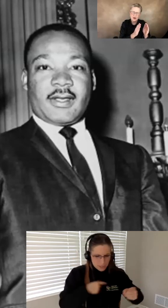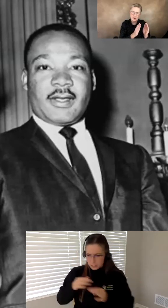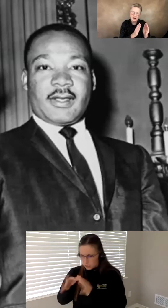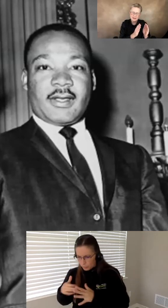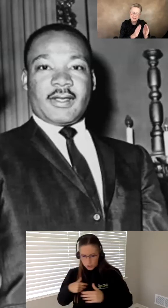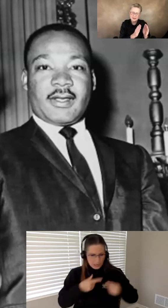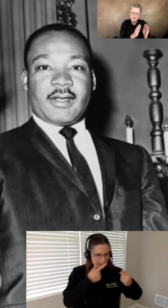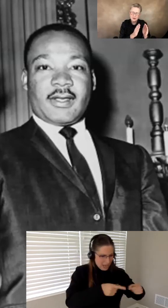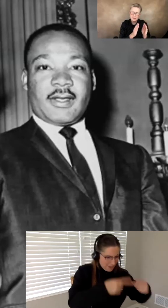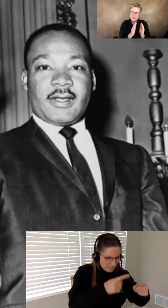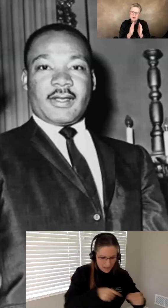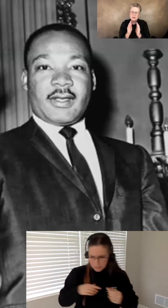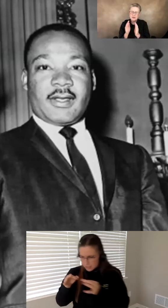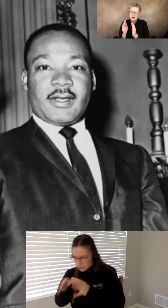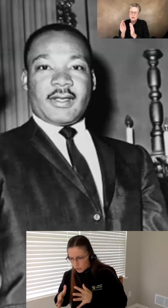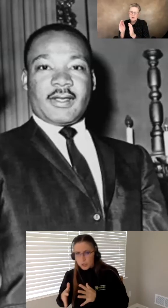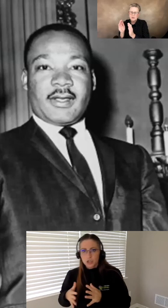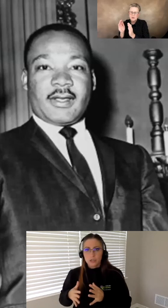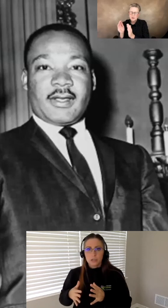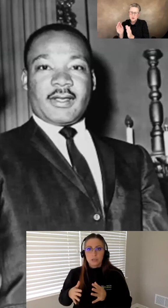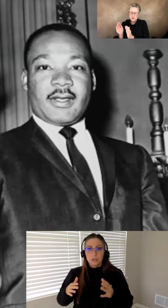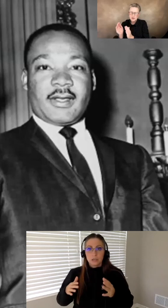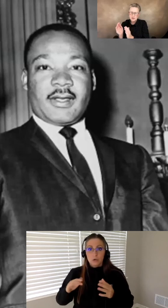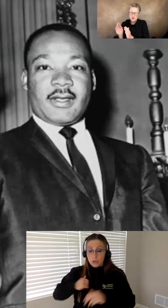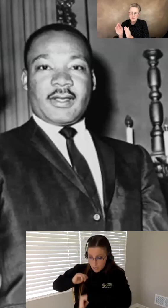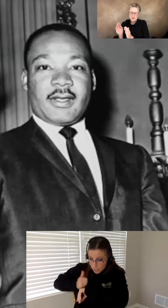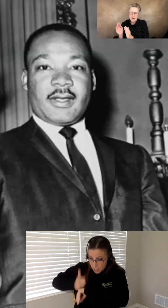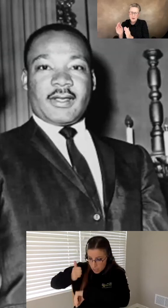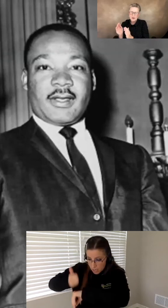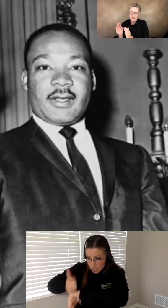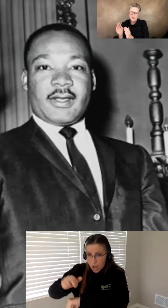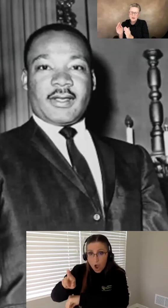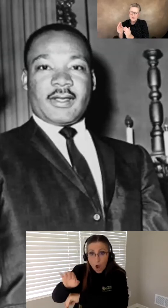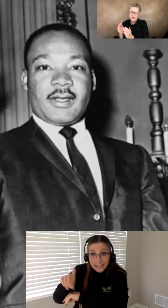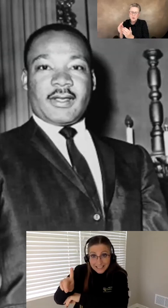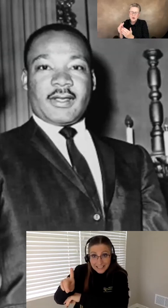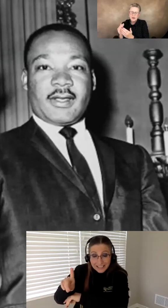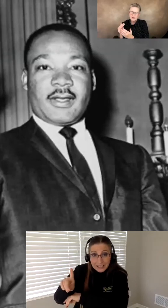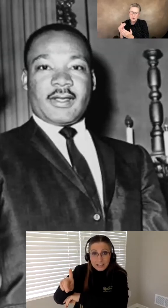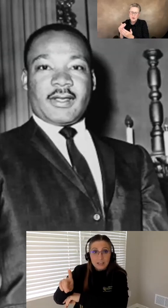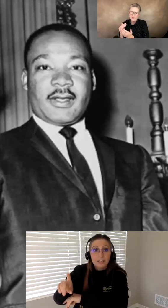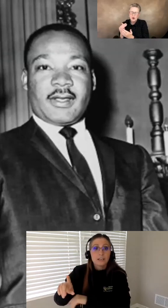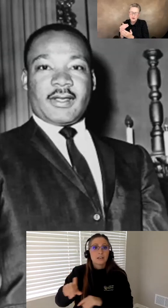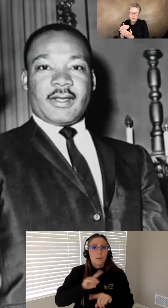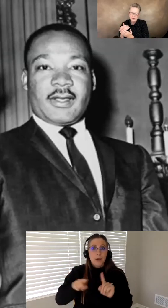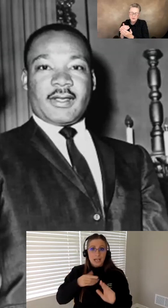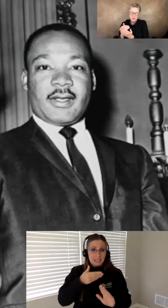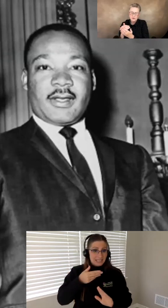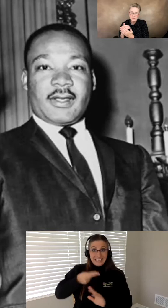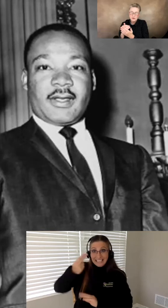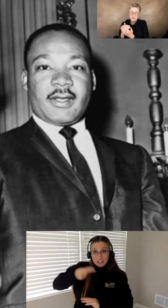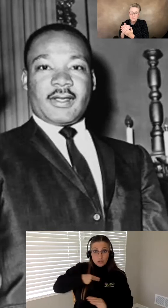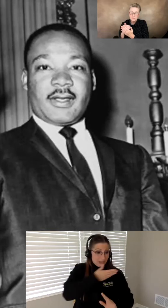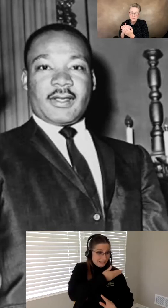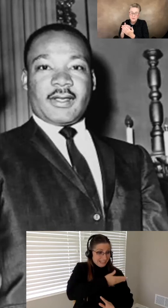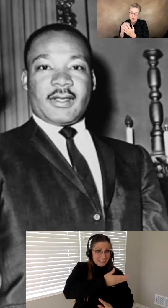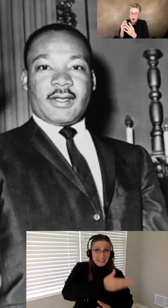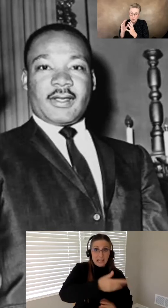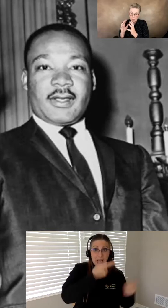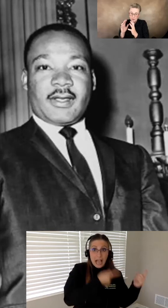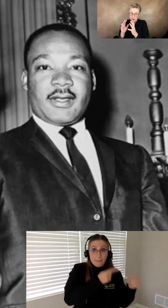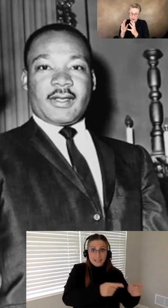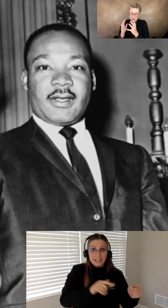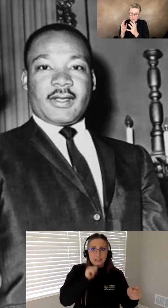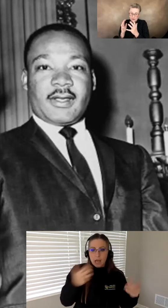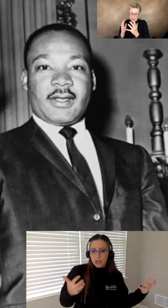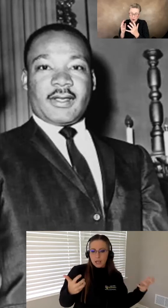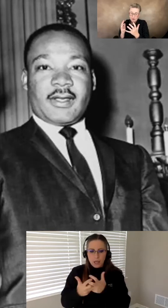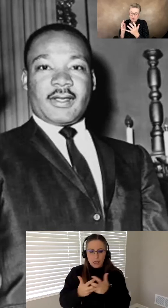RID yet there's so much history happening that we don't have documented with our brothers